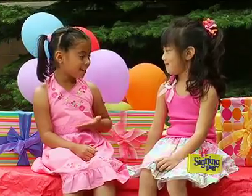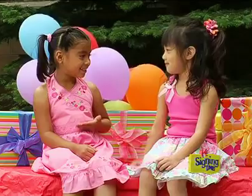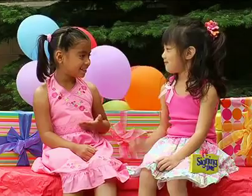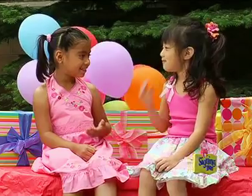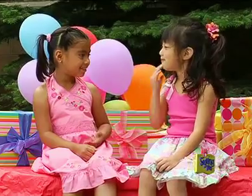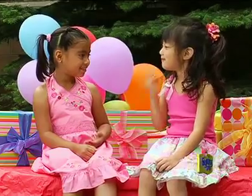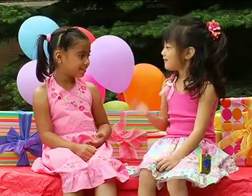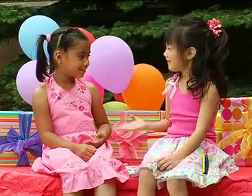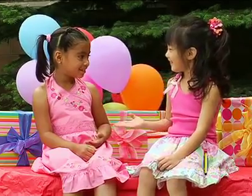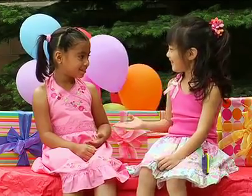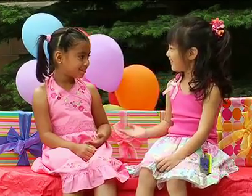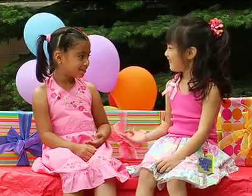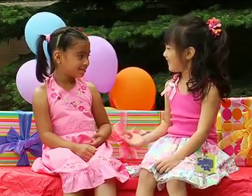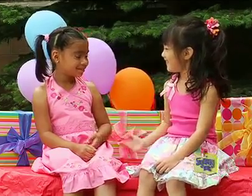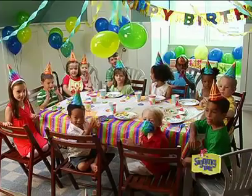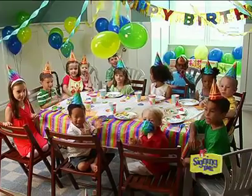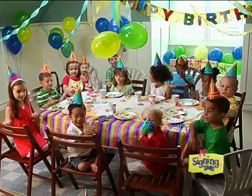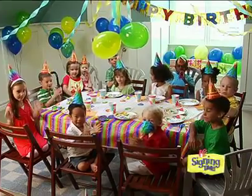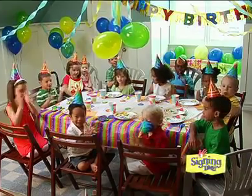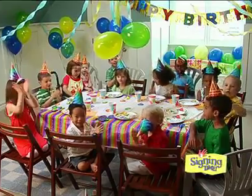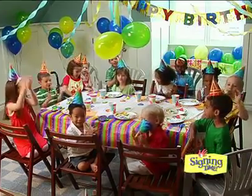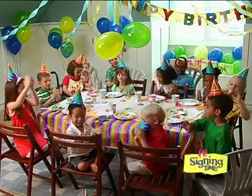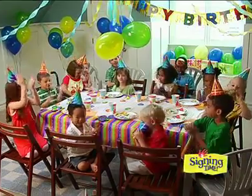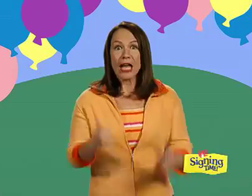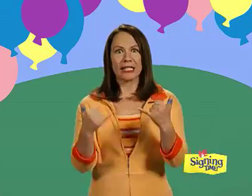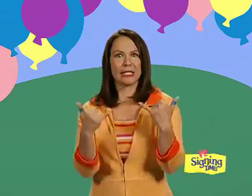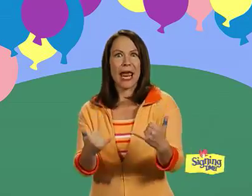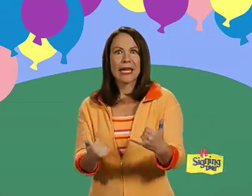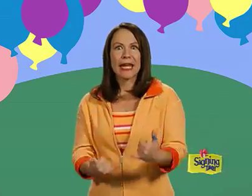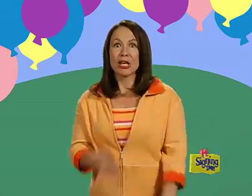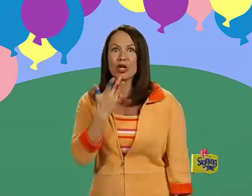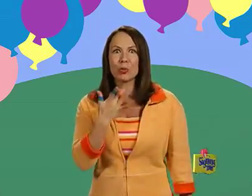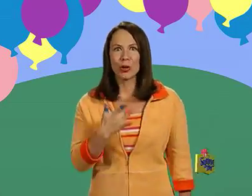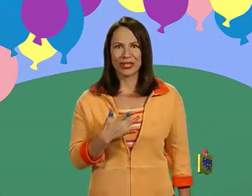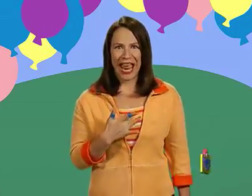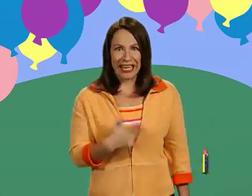Today we will say “Thank you!” To friends that we invite Today it is your birthday